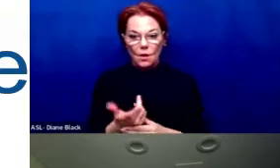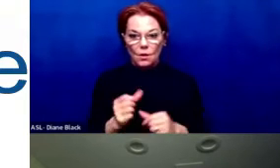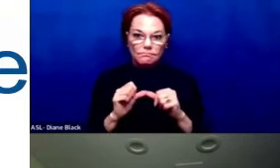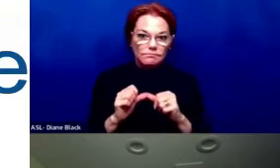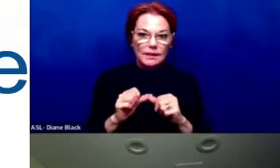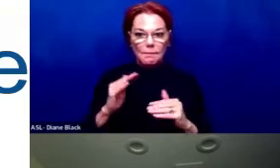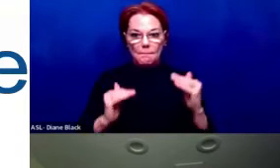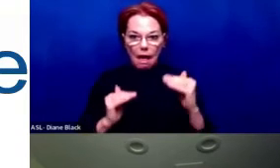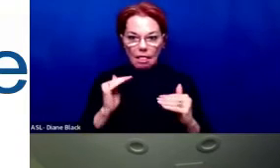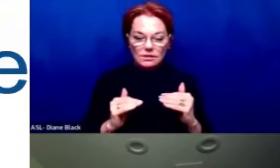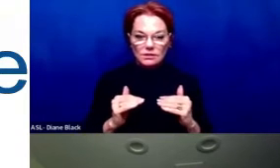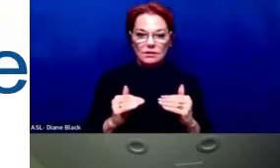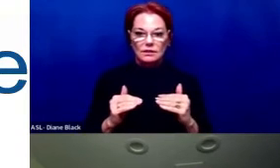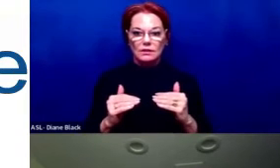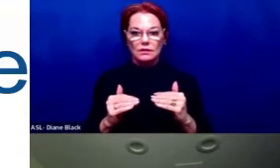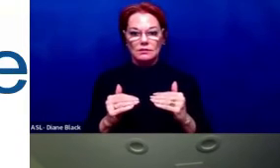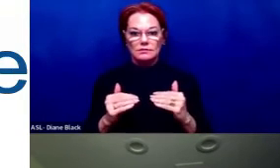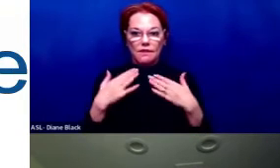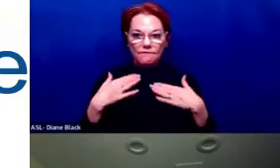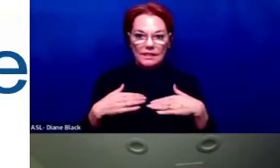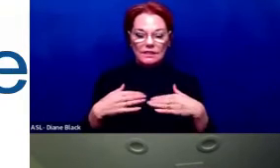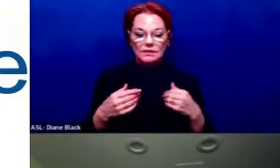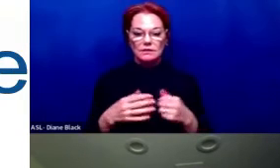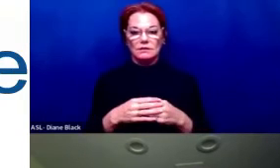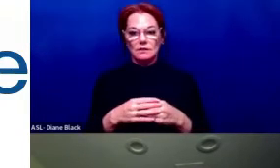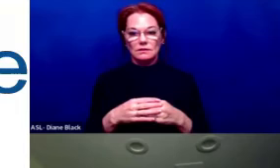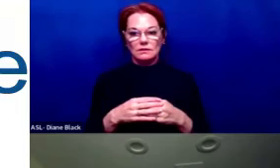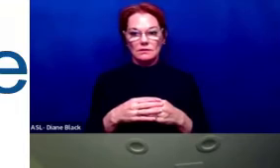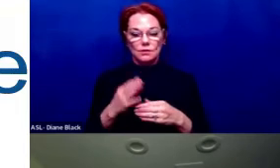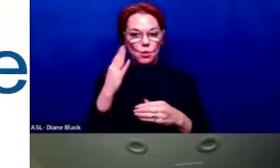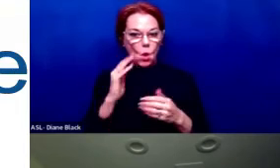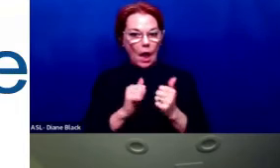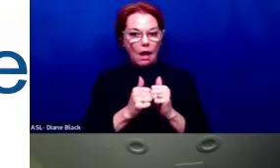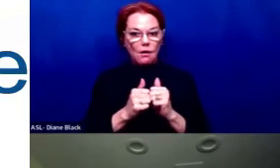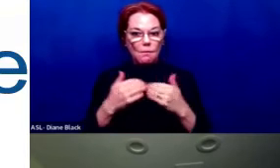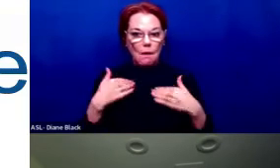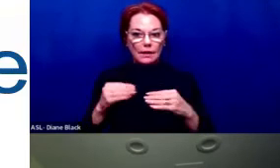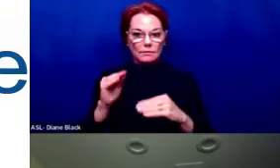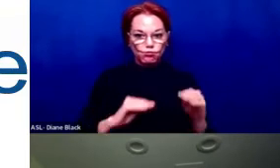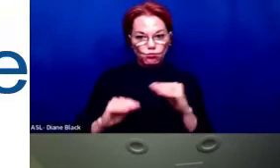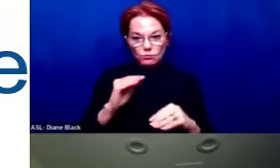functional fitness, learning how to move our bodies the correct ways to minimize risk of injury